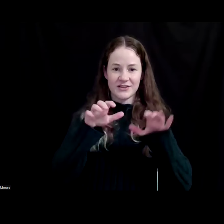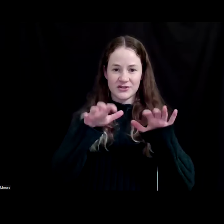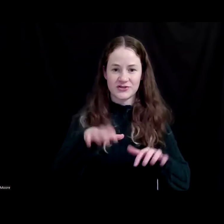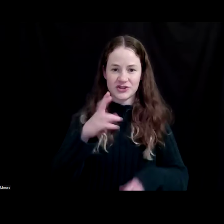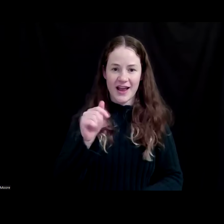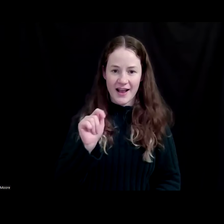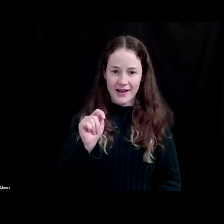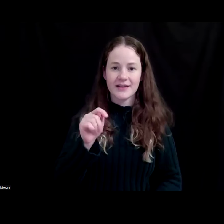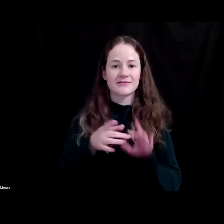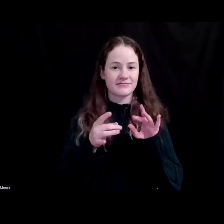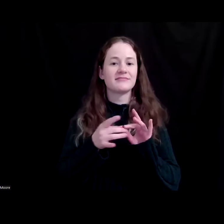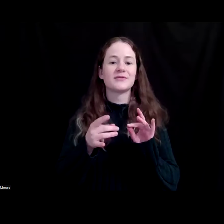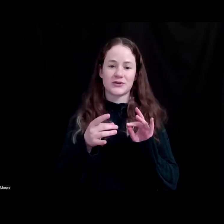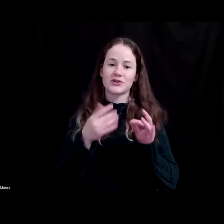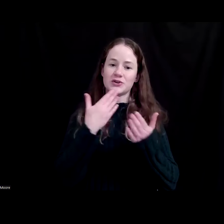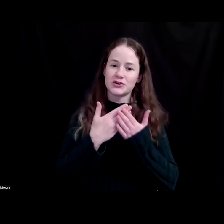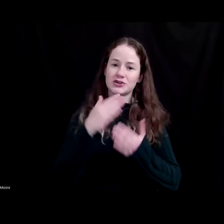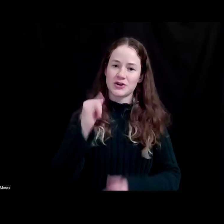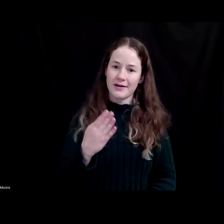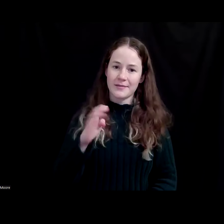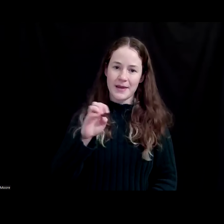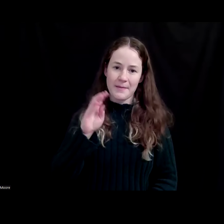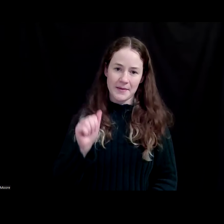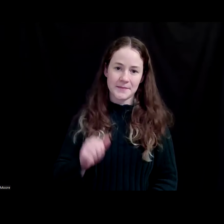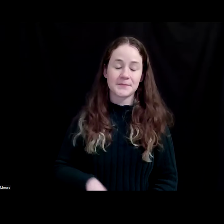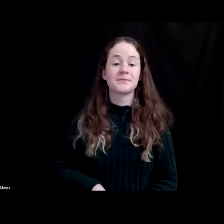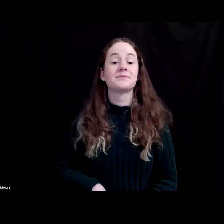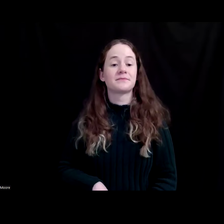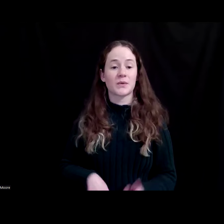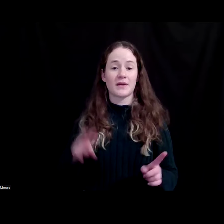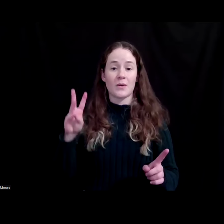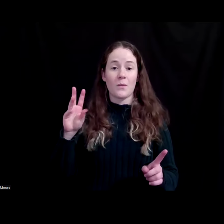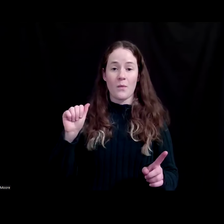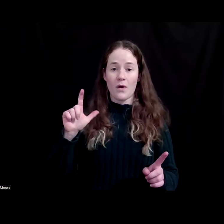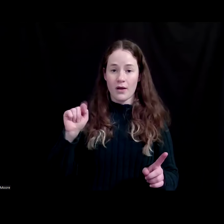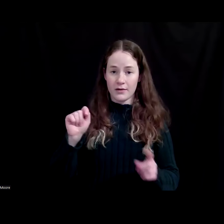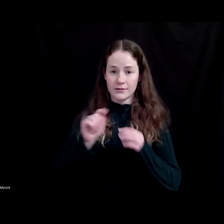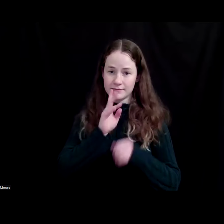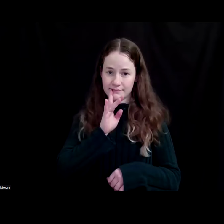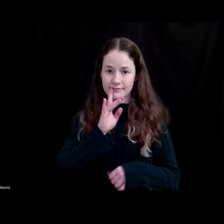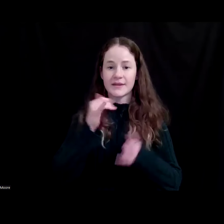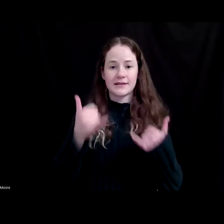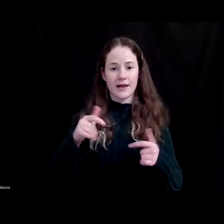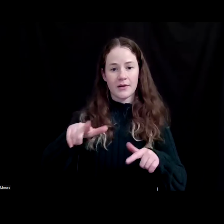Let's uh move to Dr. Cara Lee. I'm going to